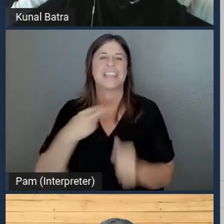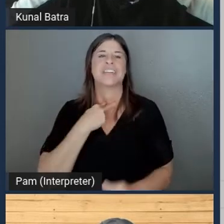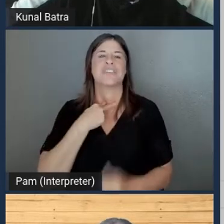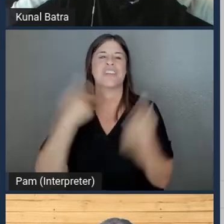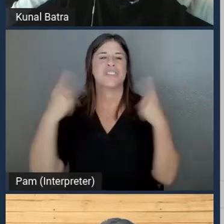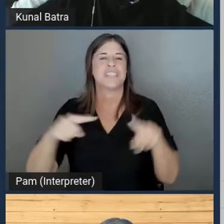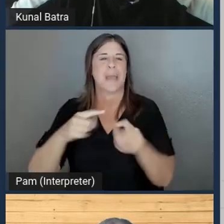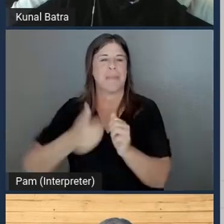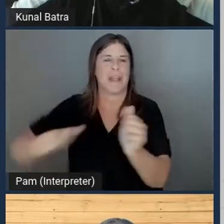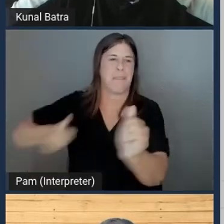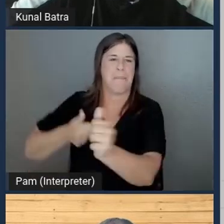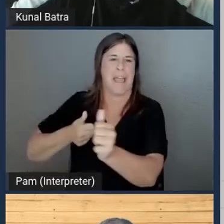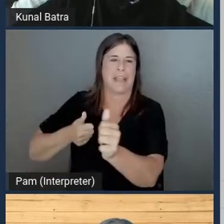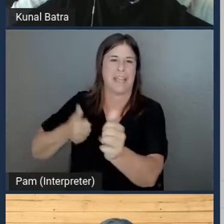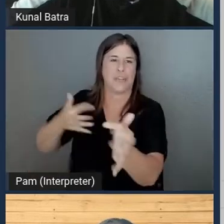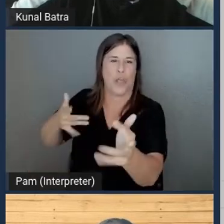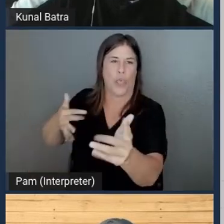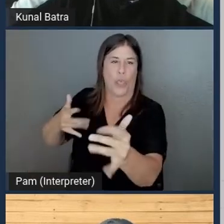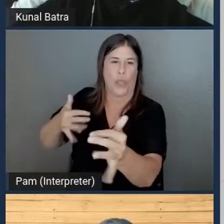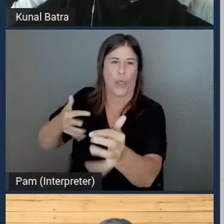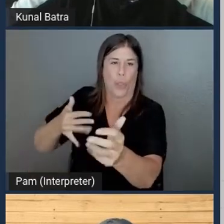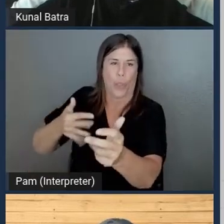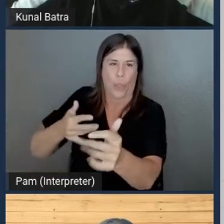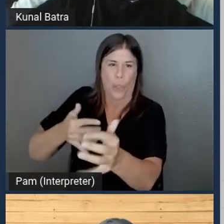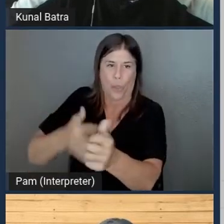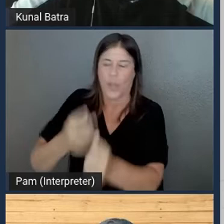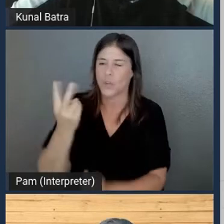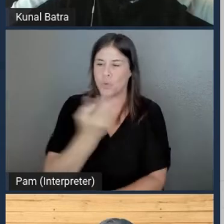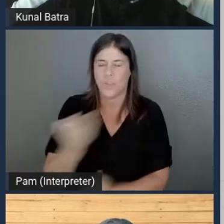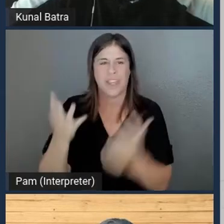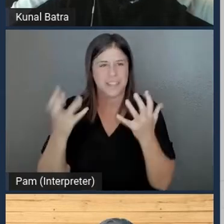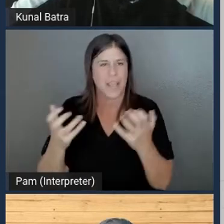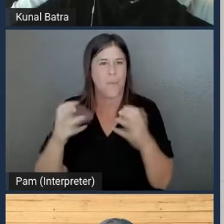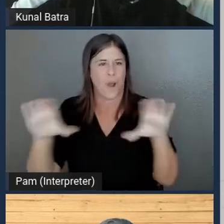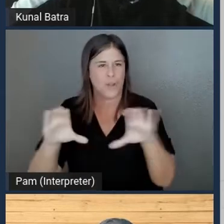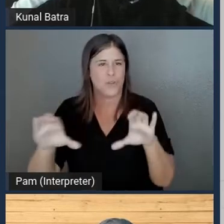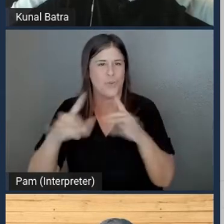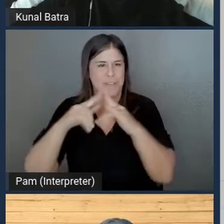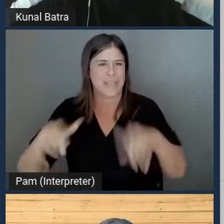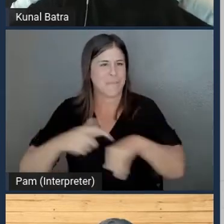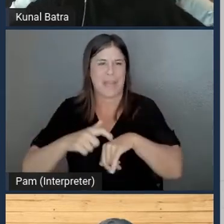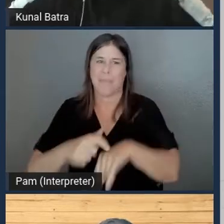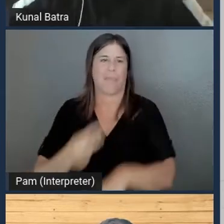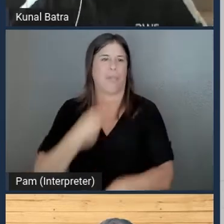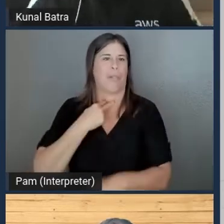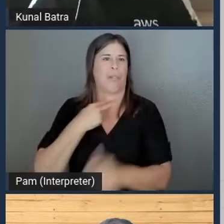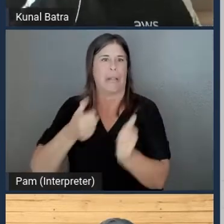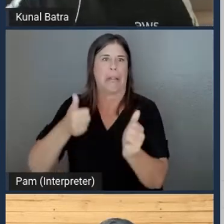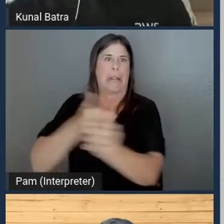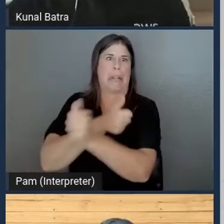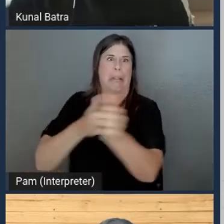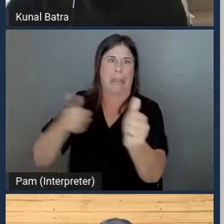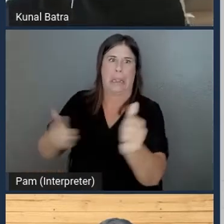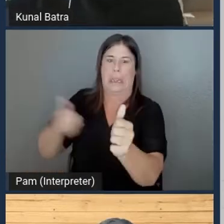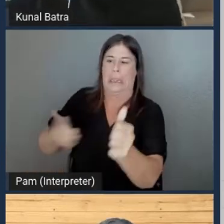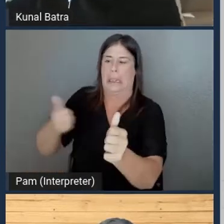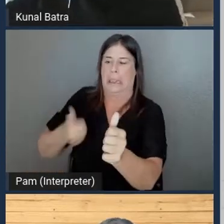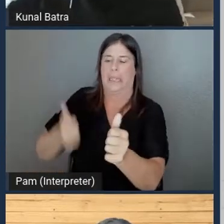So there are two things that I wanted to also cover is that you can connect the data from QuickSight